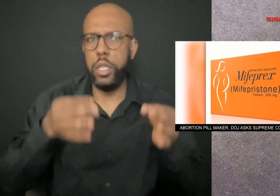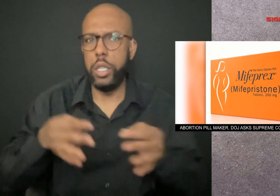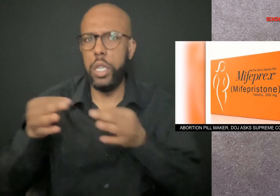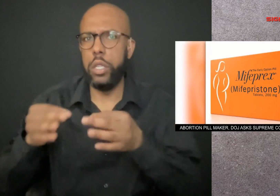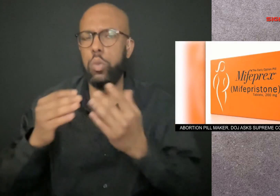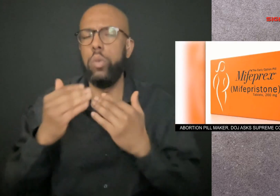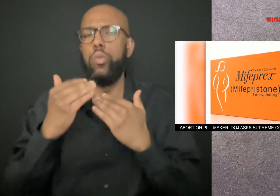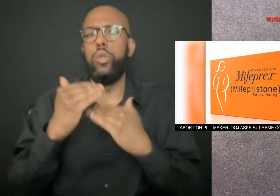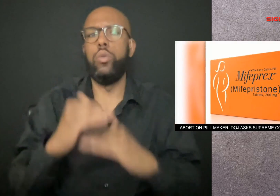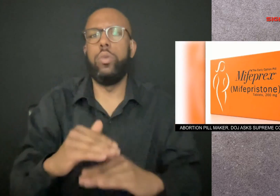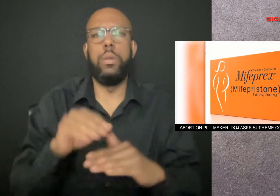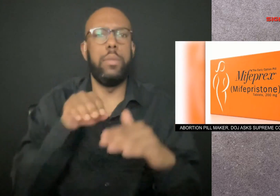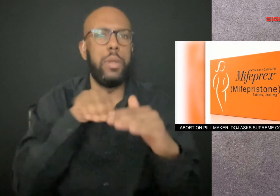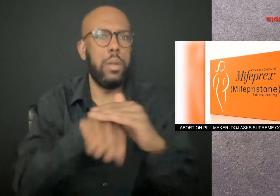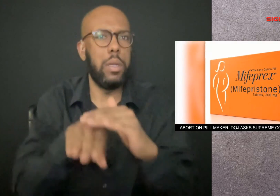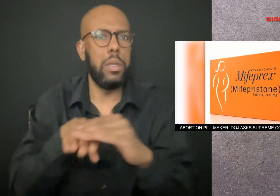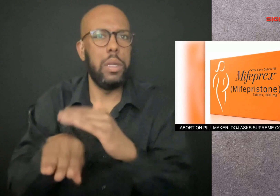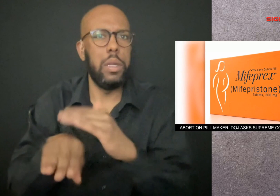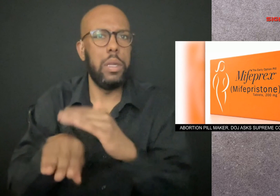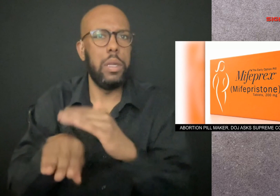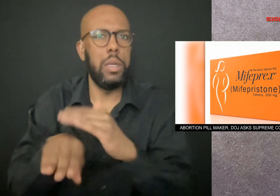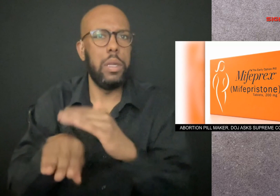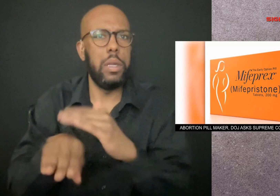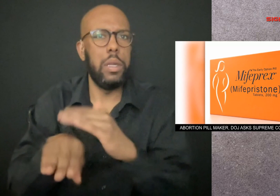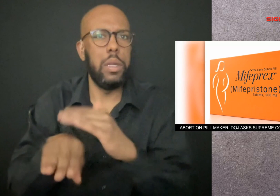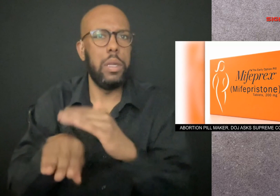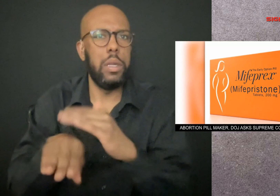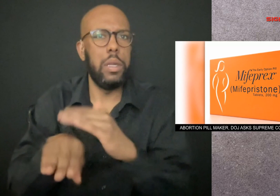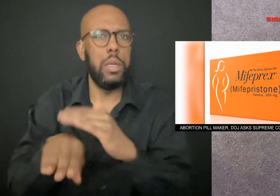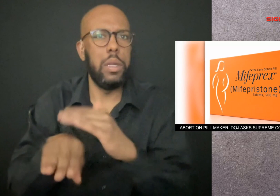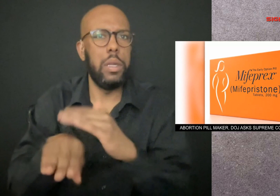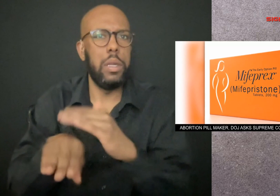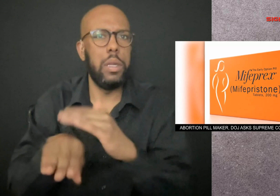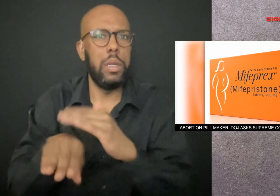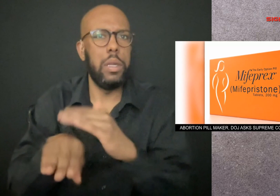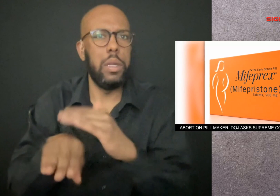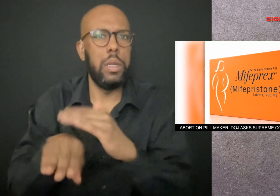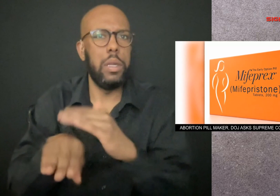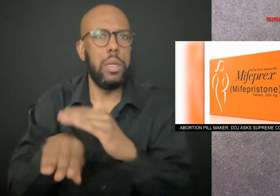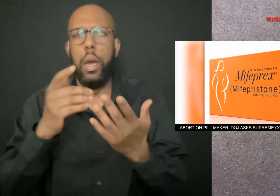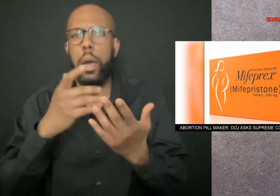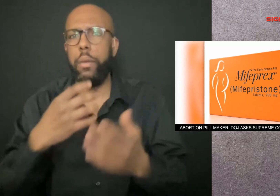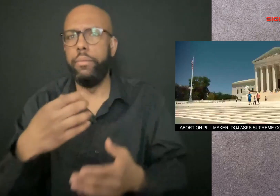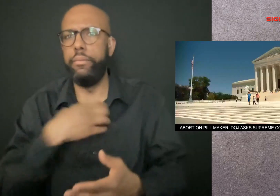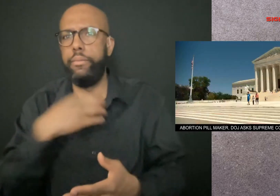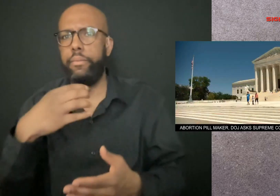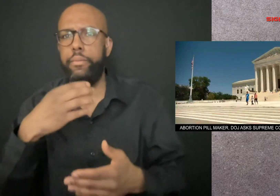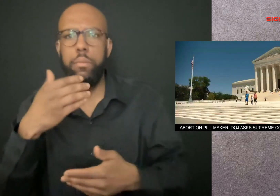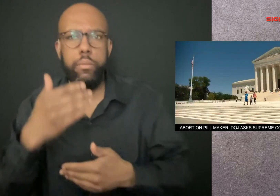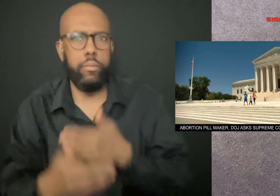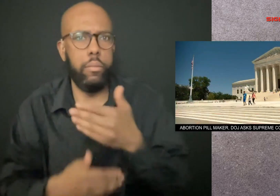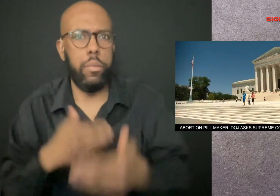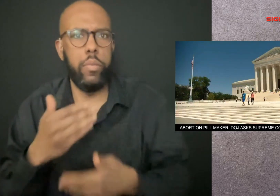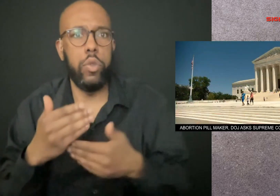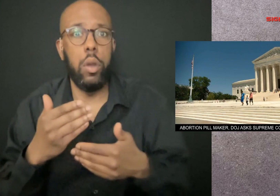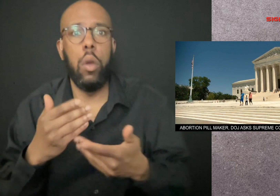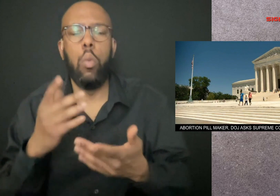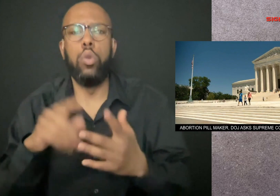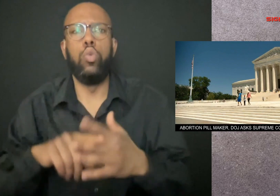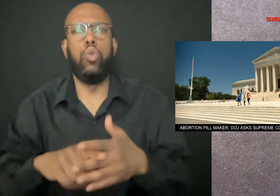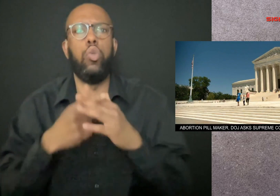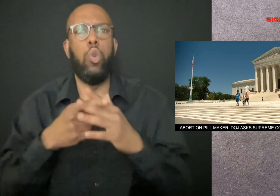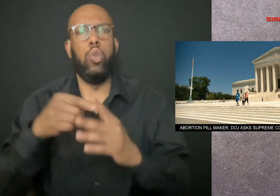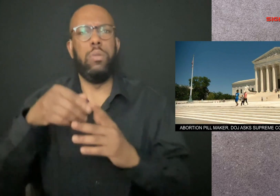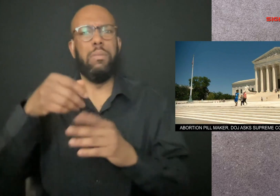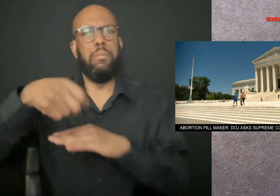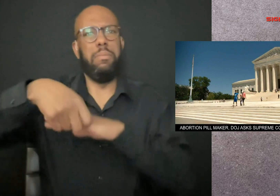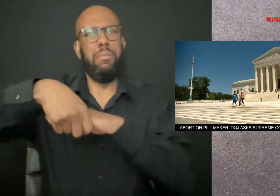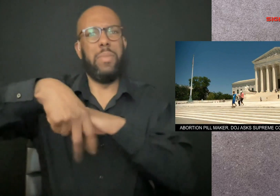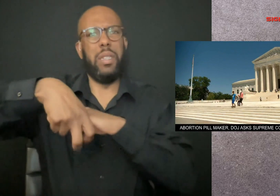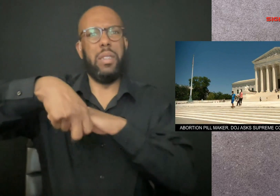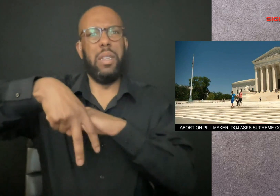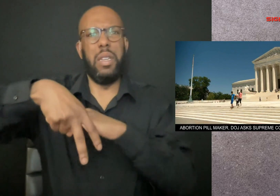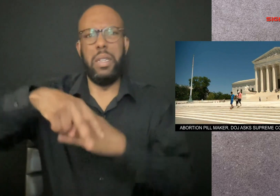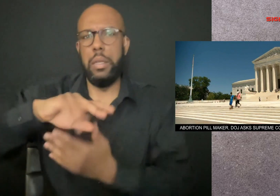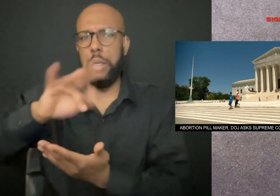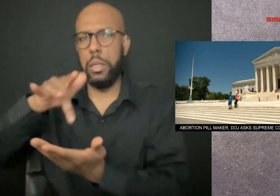abortion drug ruling that would limit access to the abortion medication call mifepristone